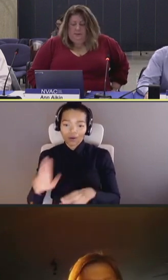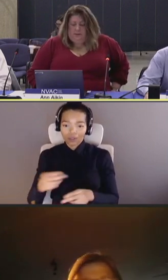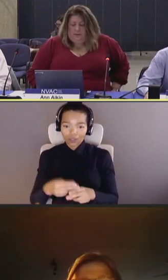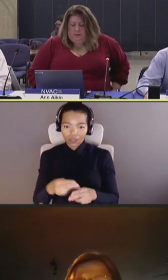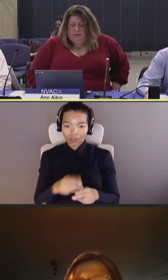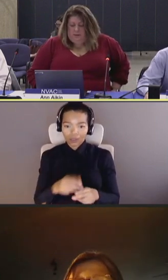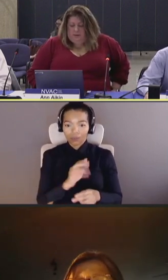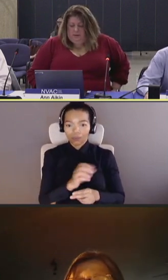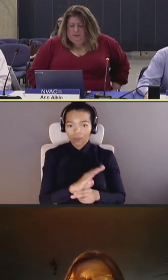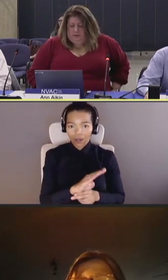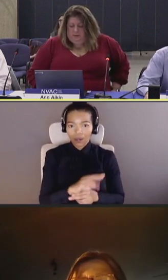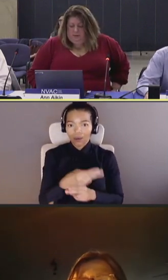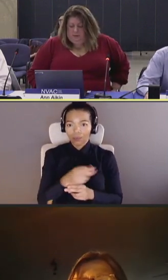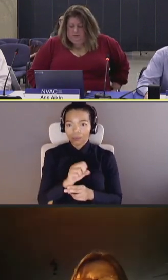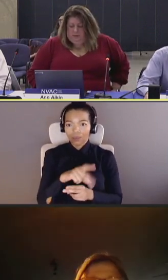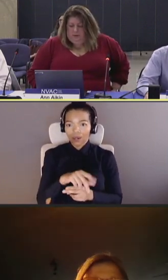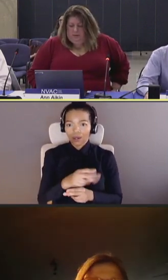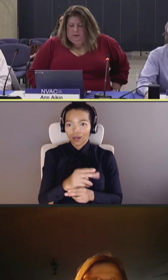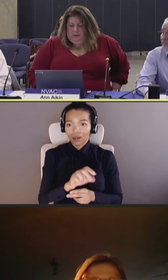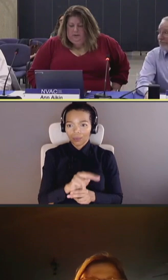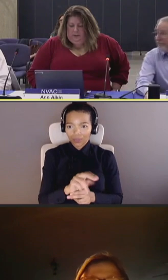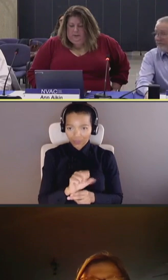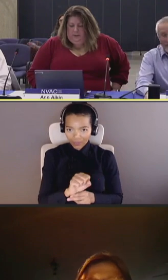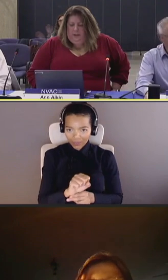Robert Hopkins: Present. Happy to be here.